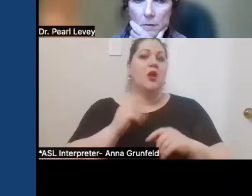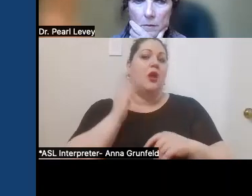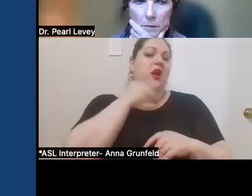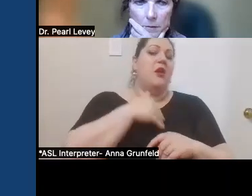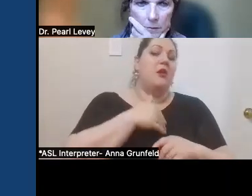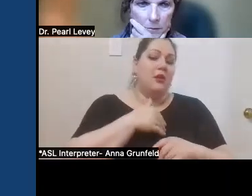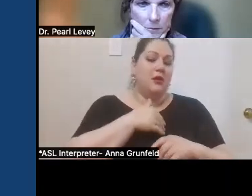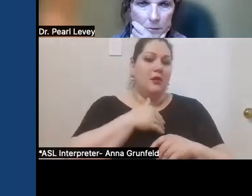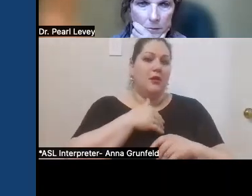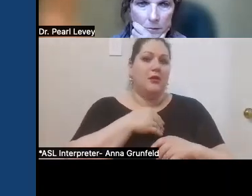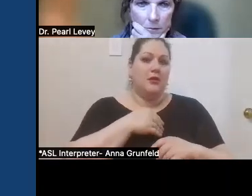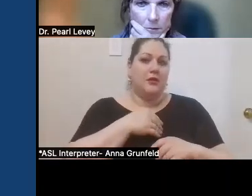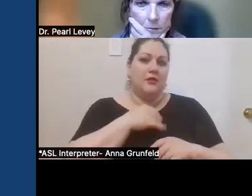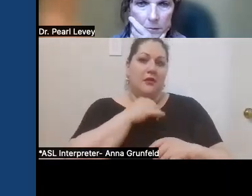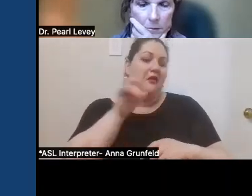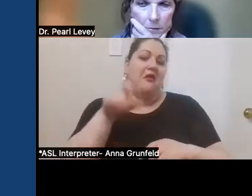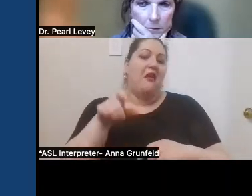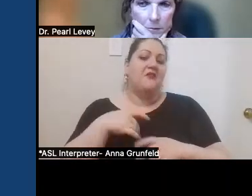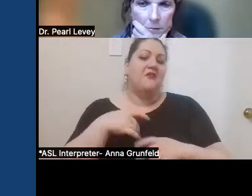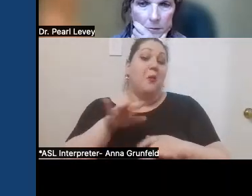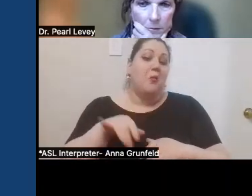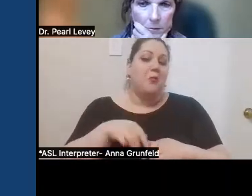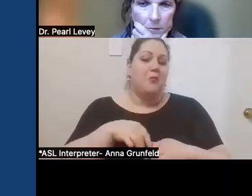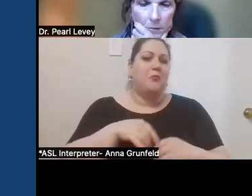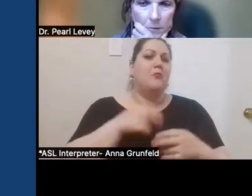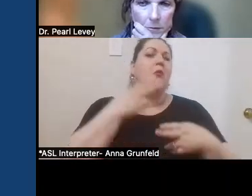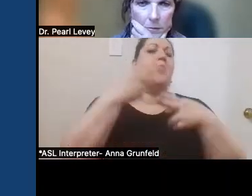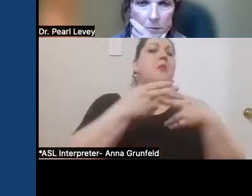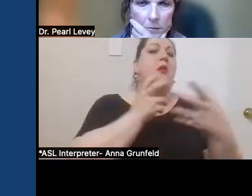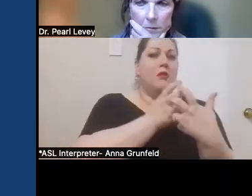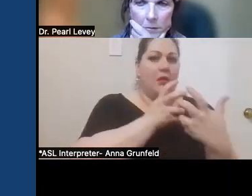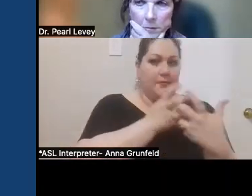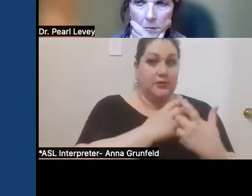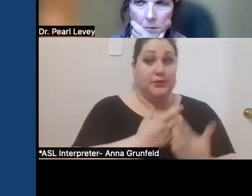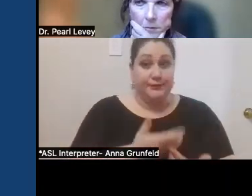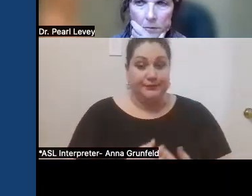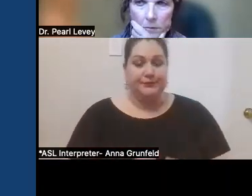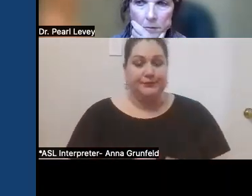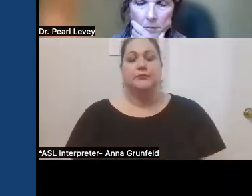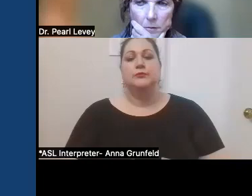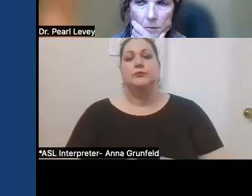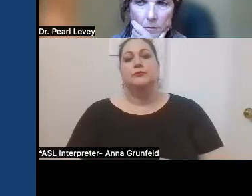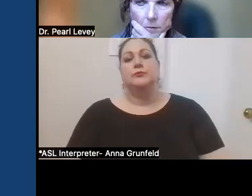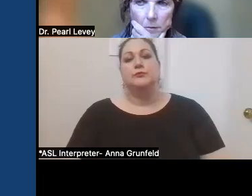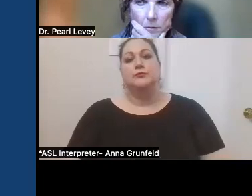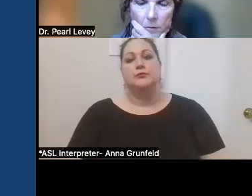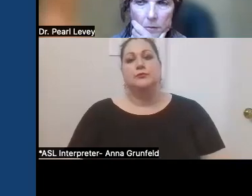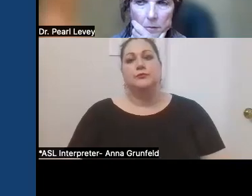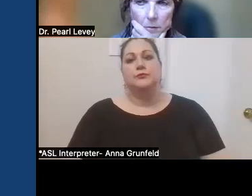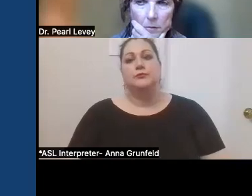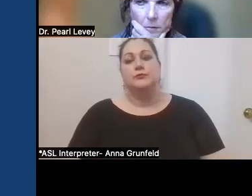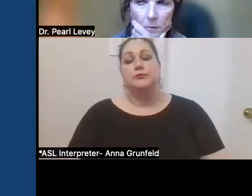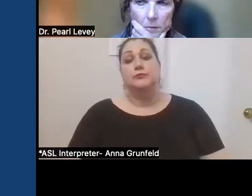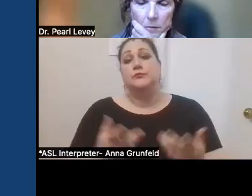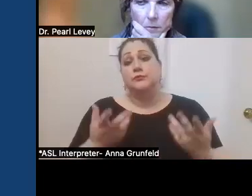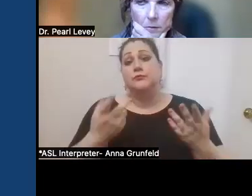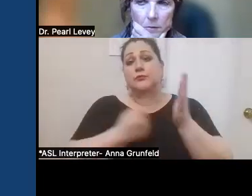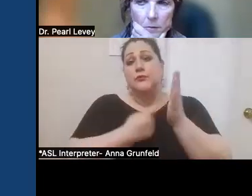has had happened in situations where, you know, learning may actually be misusing or